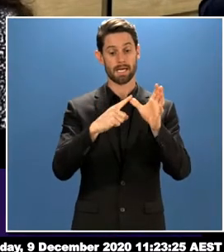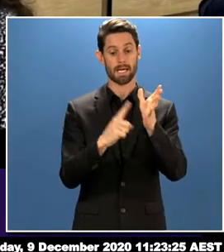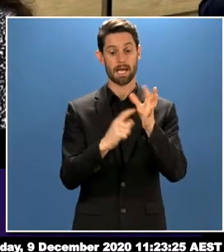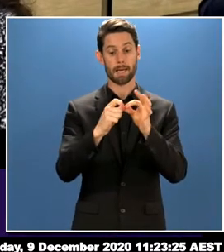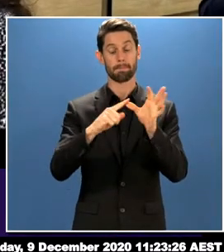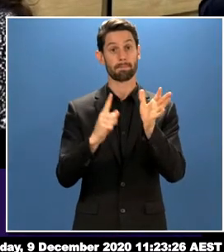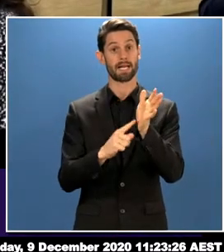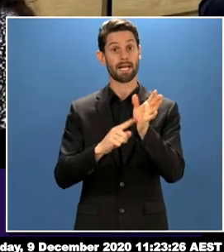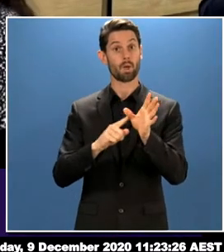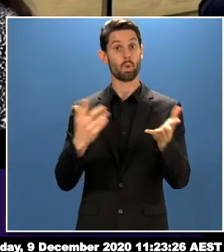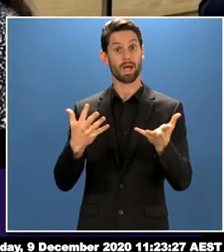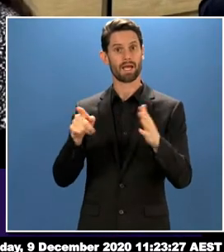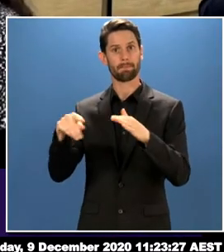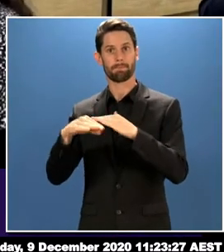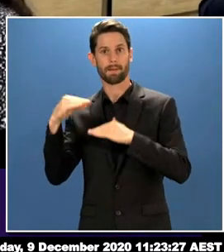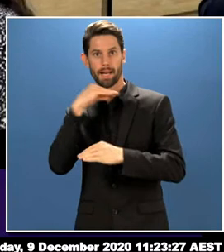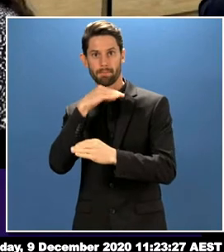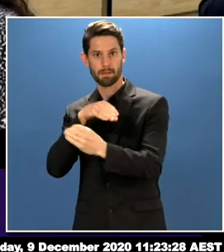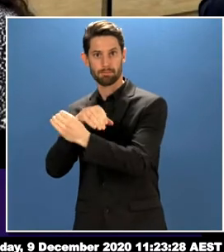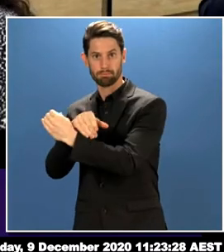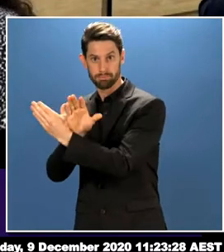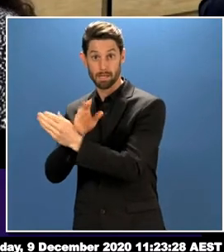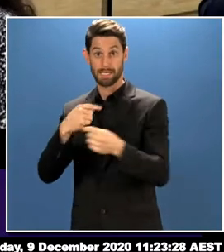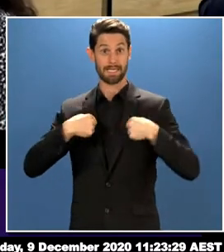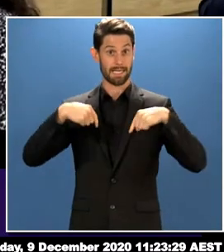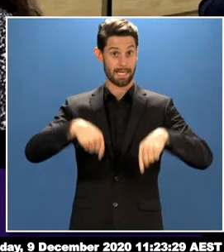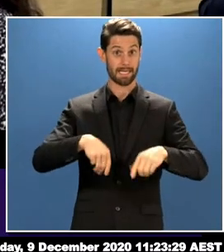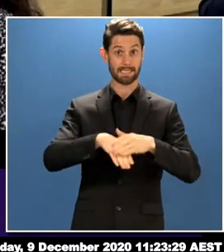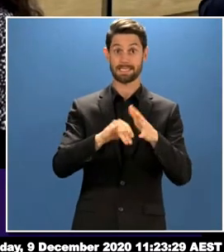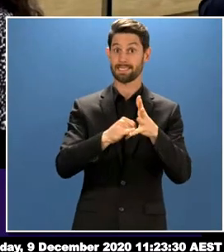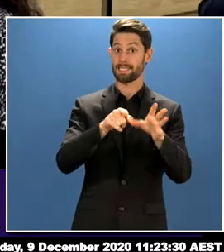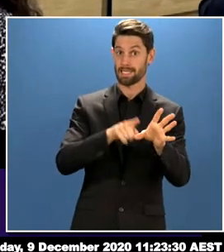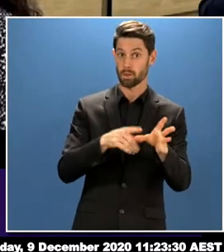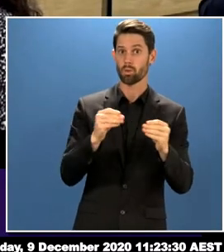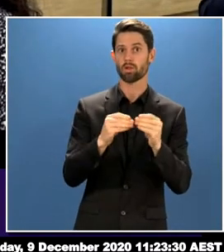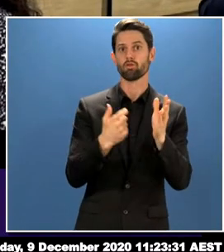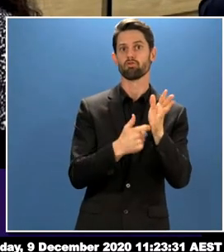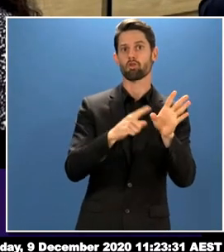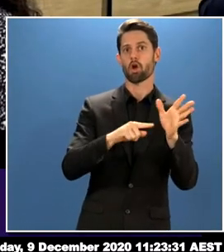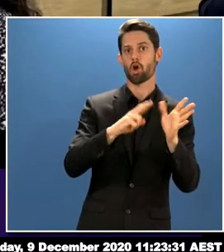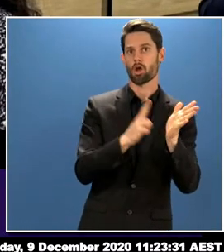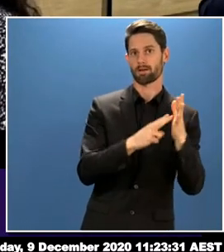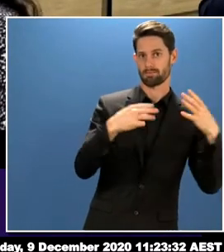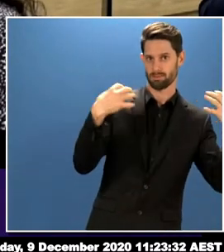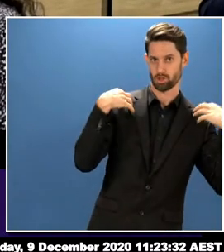Commissioner Ryan is with me in the Sydney hearing room of the Royal Commission. Yes, Ms Fraser.